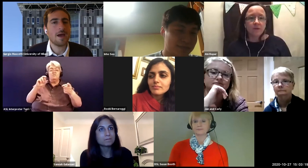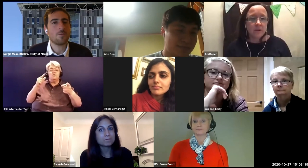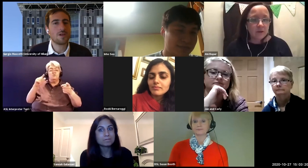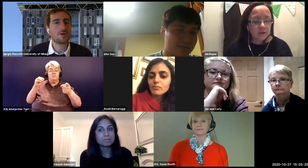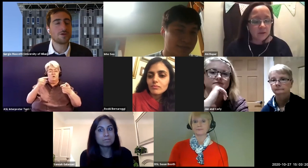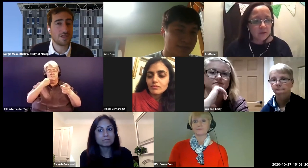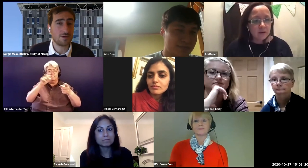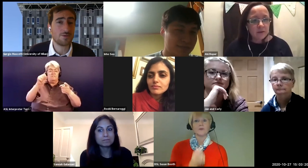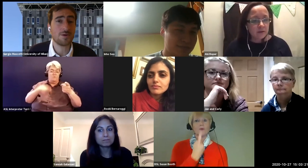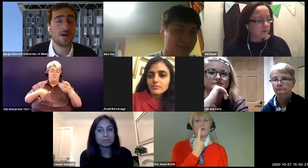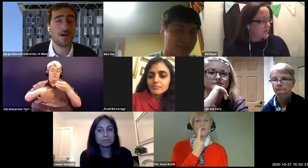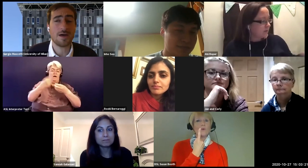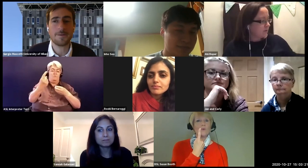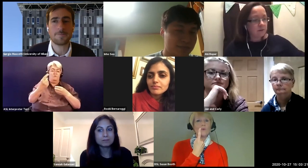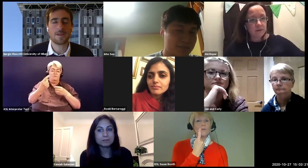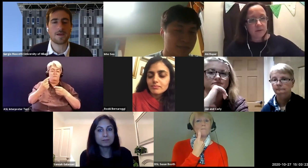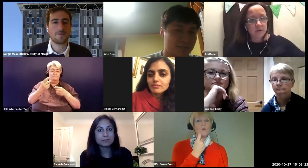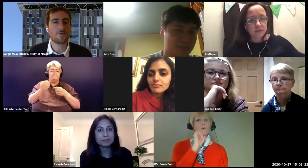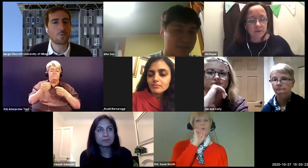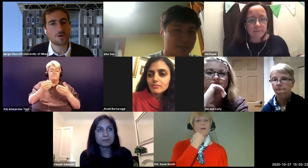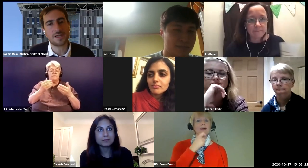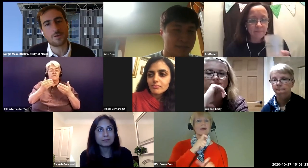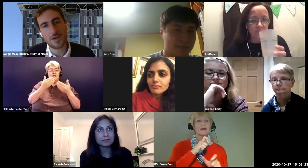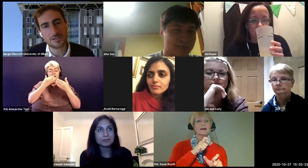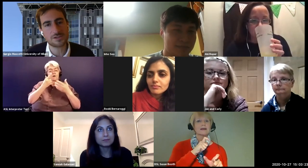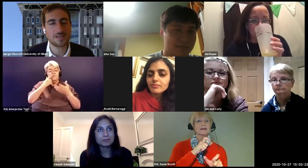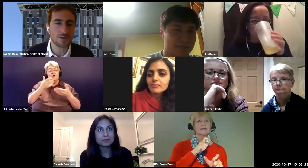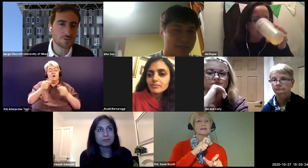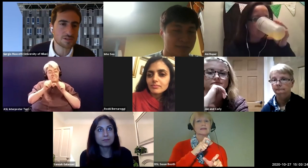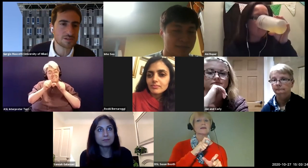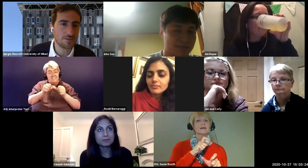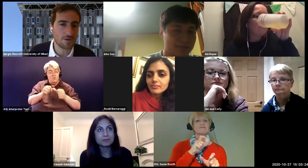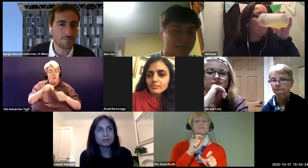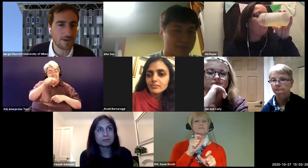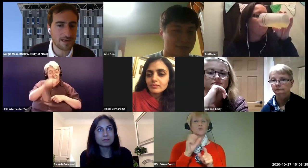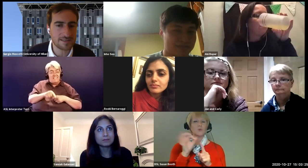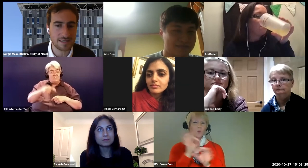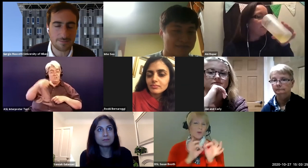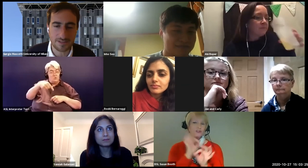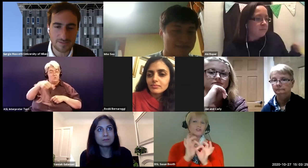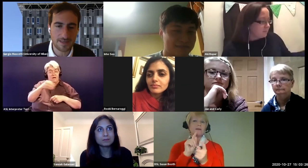we will continue uh forwarding questions and answers among the panelists and the participants